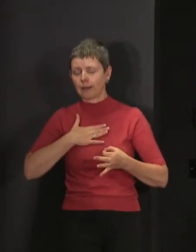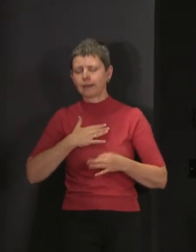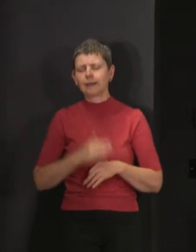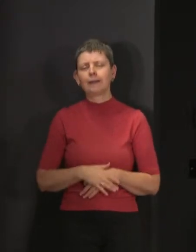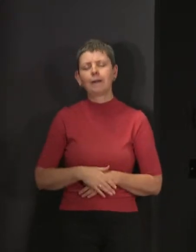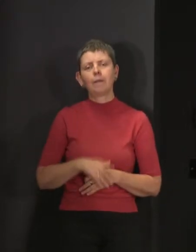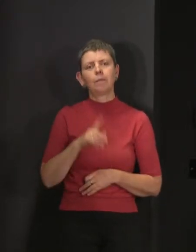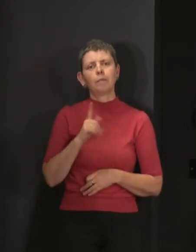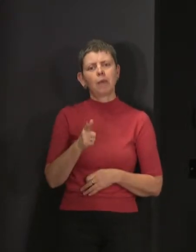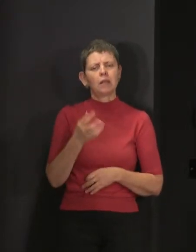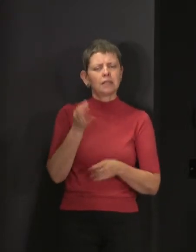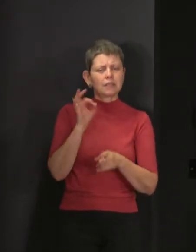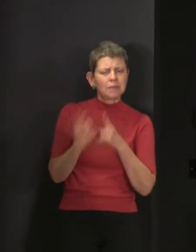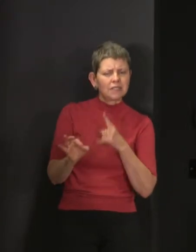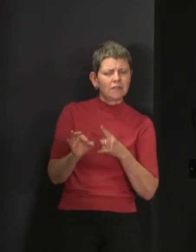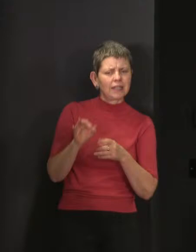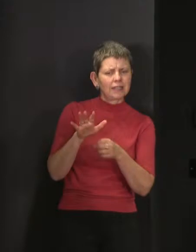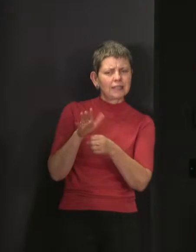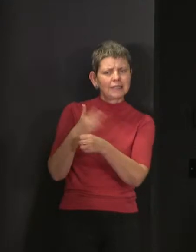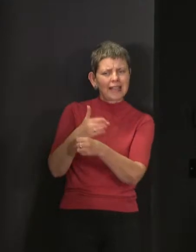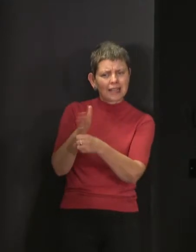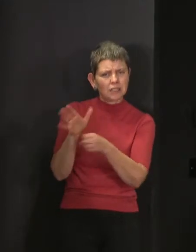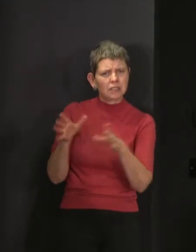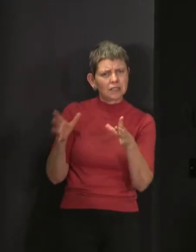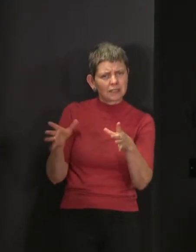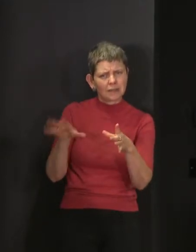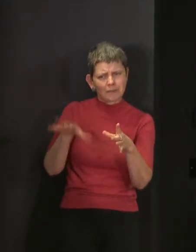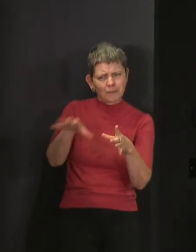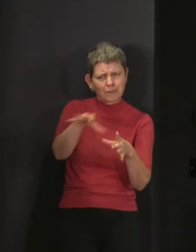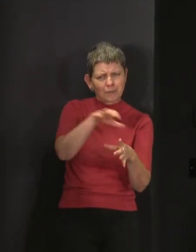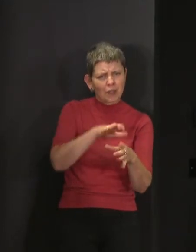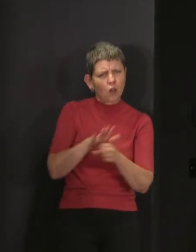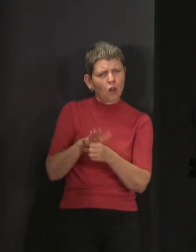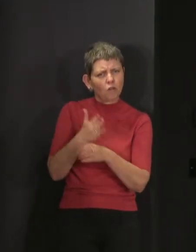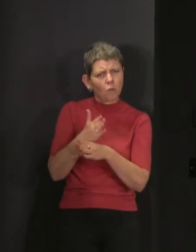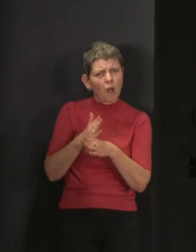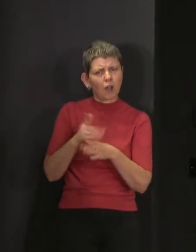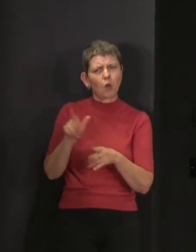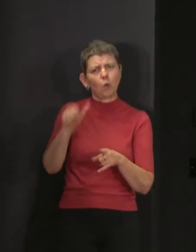for those sectors that we know will have a longer term in terms of being able to come